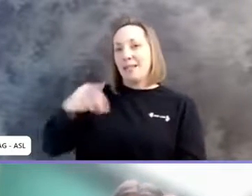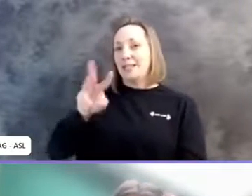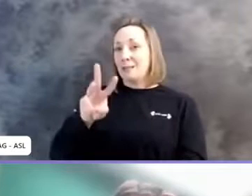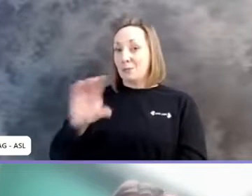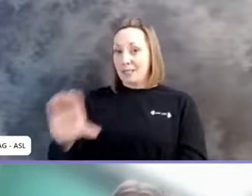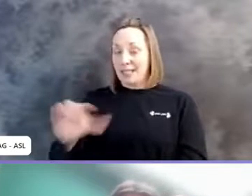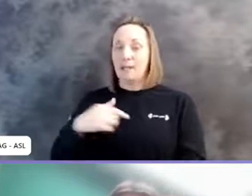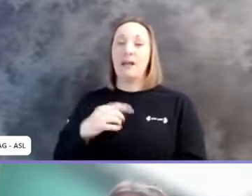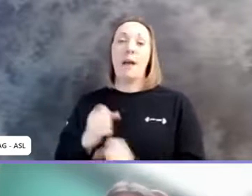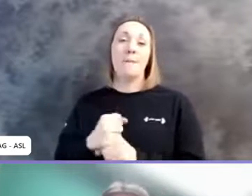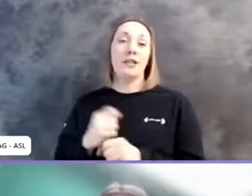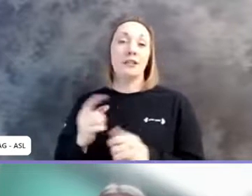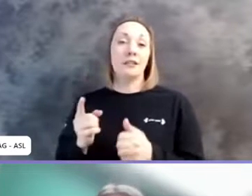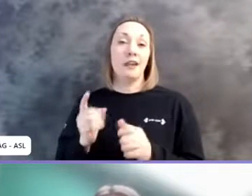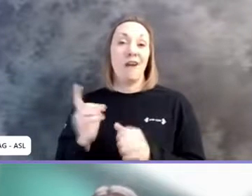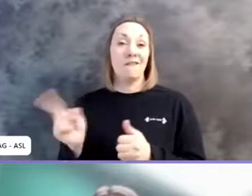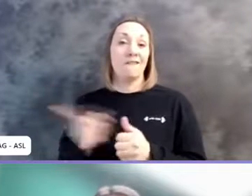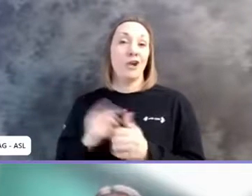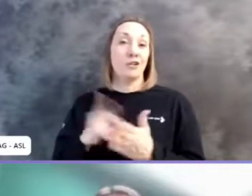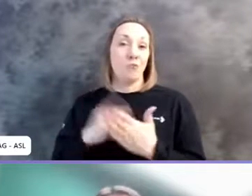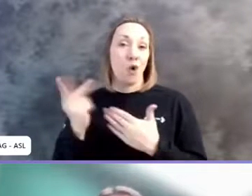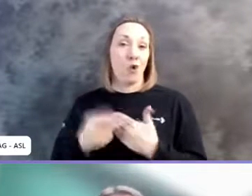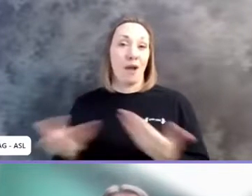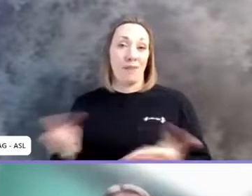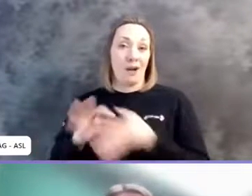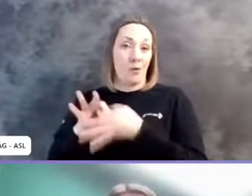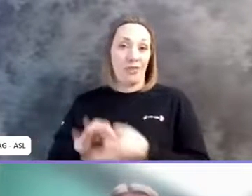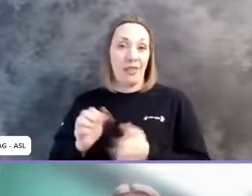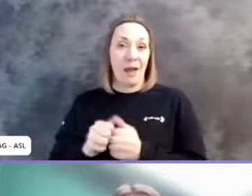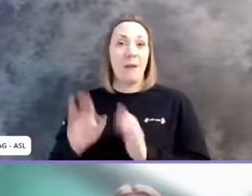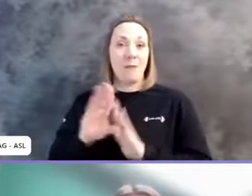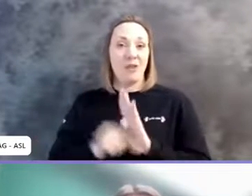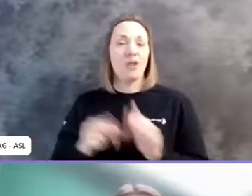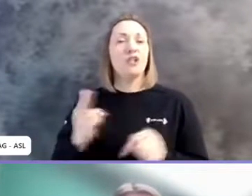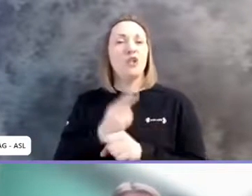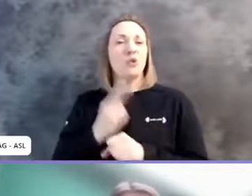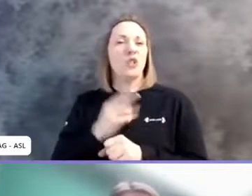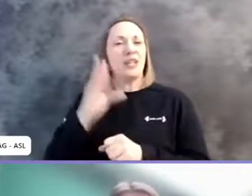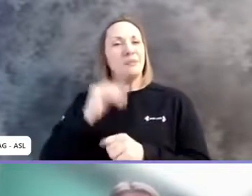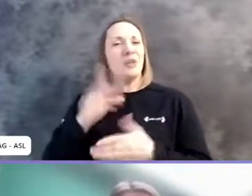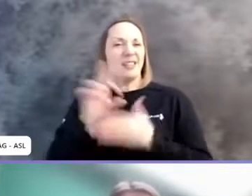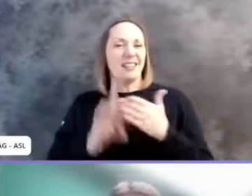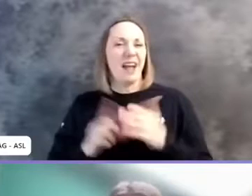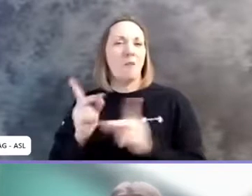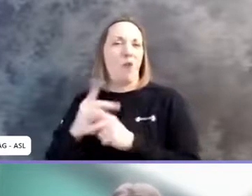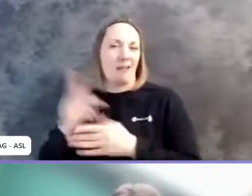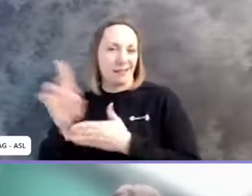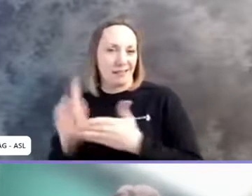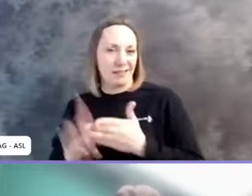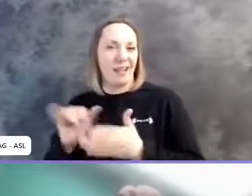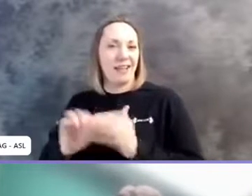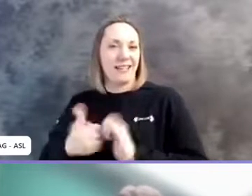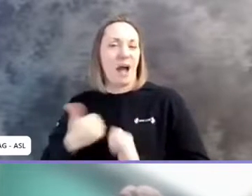I'm excited to be here at axe-con to talk about my accessibility and building